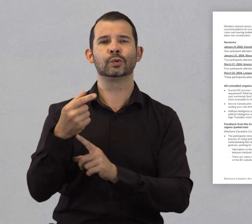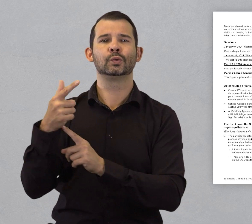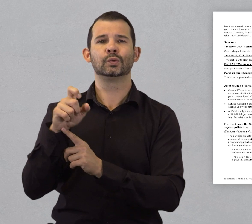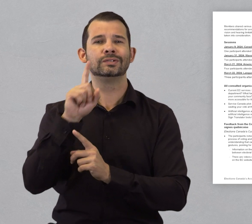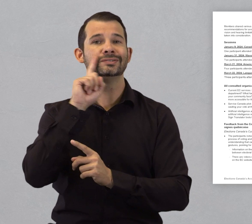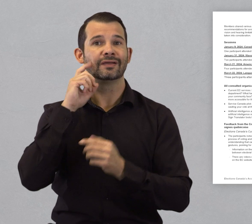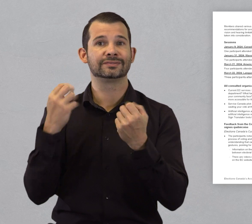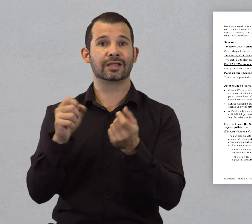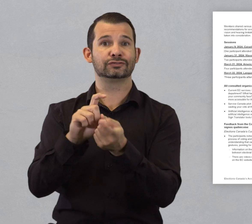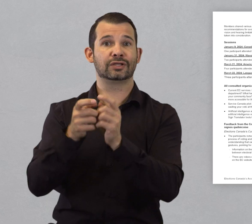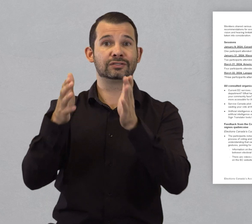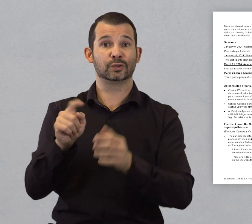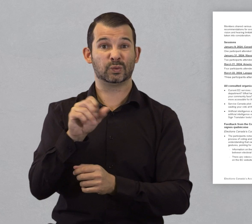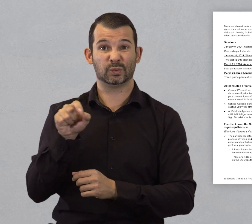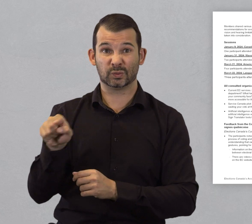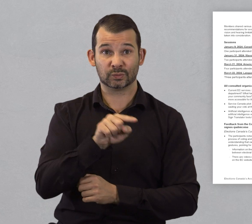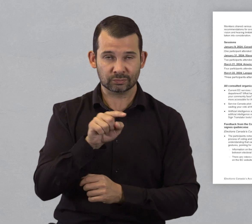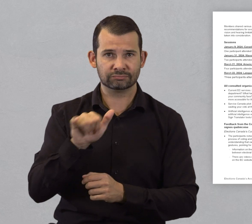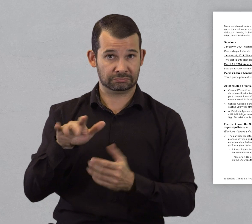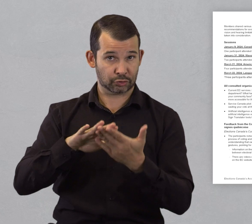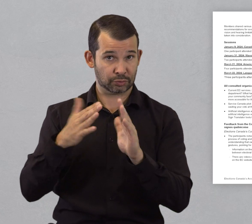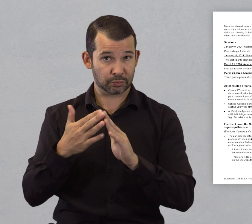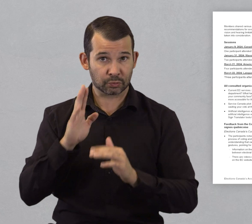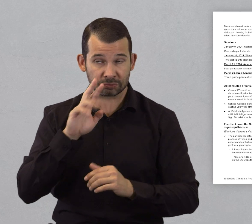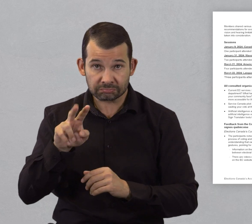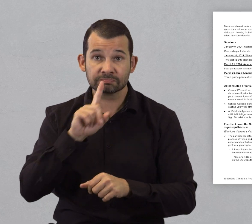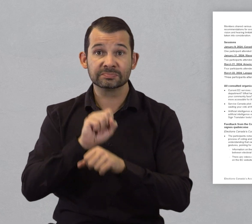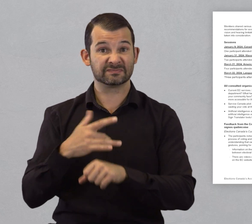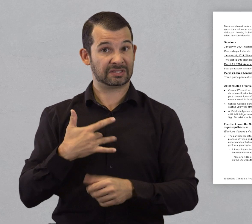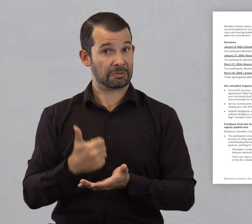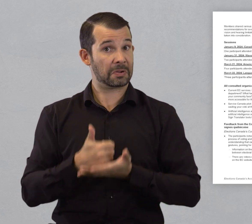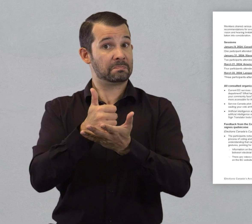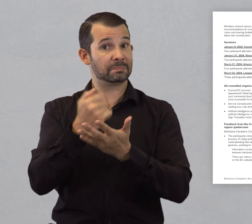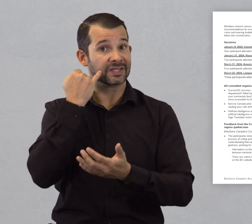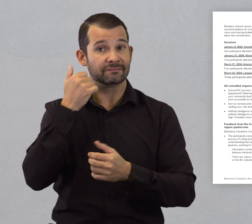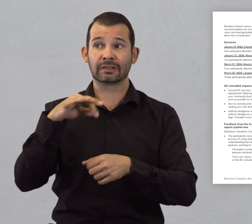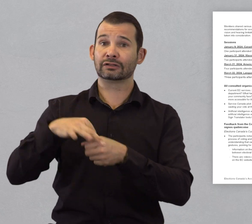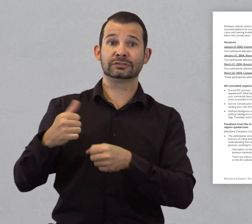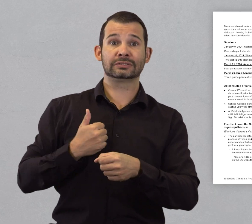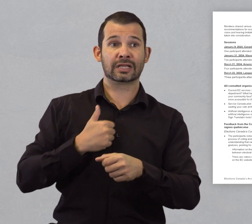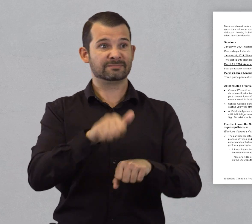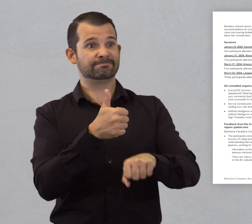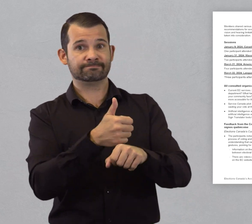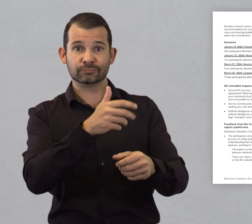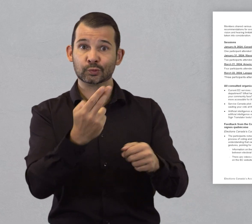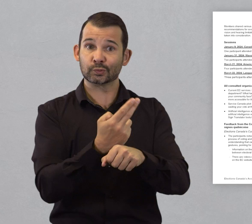Sign Translator tools that the community would find helpful if EC implemented them?